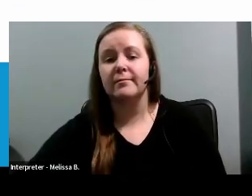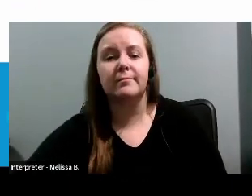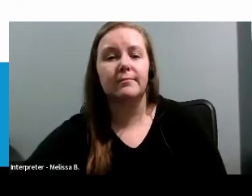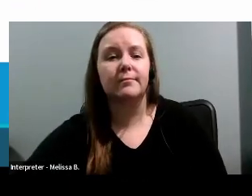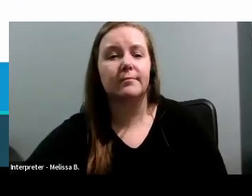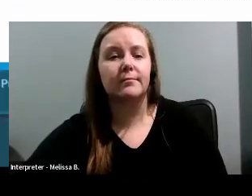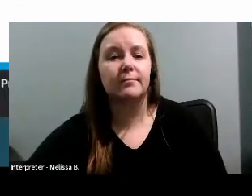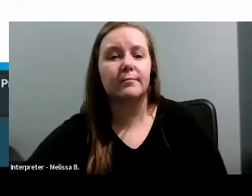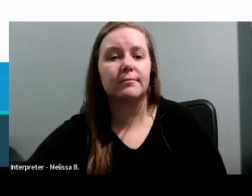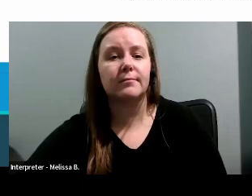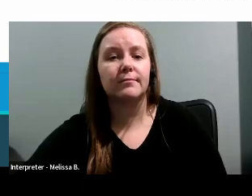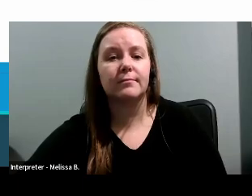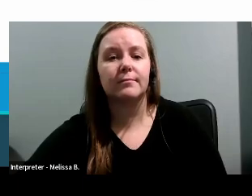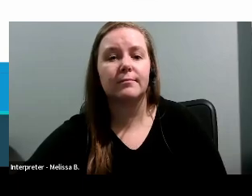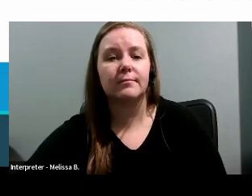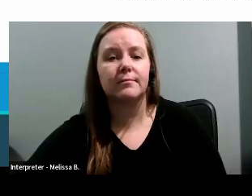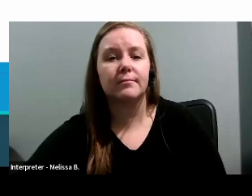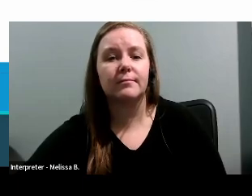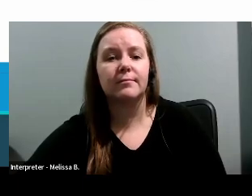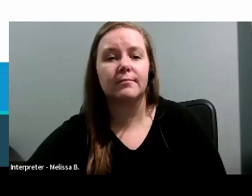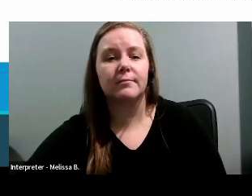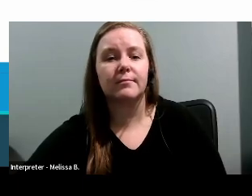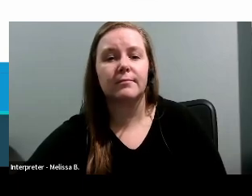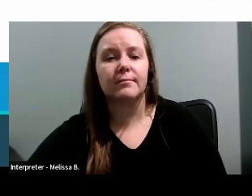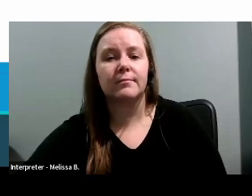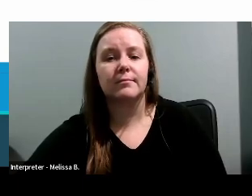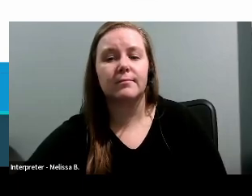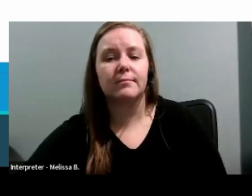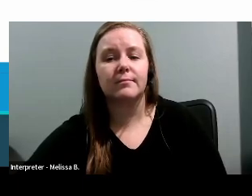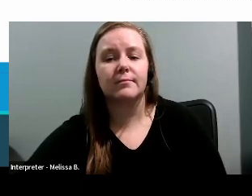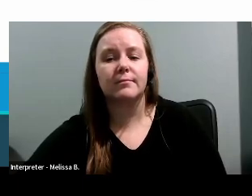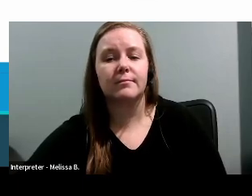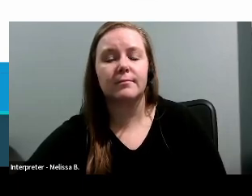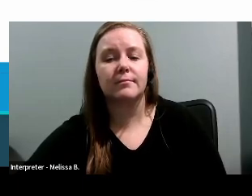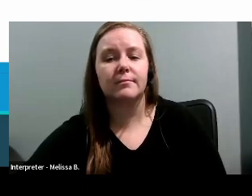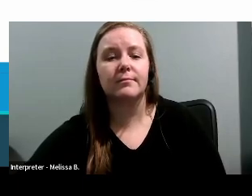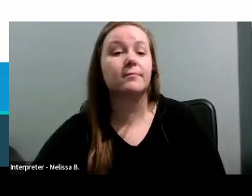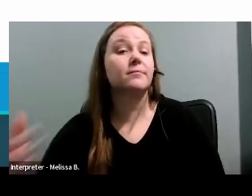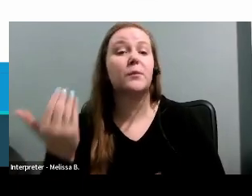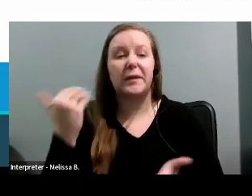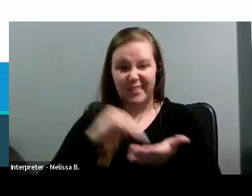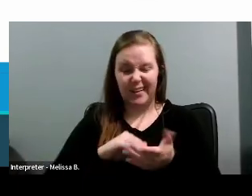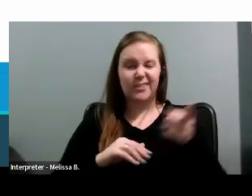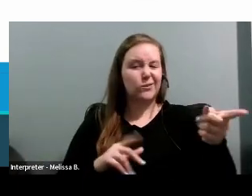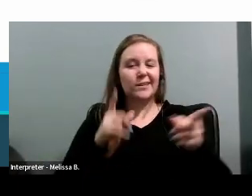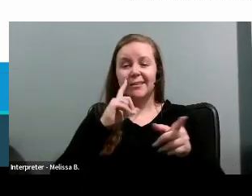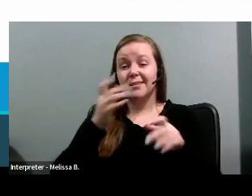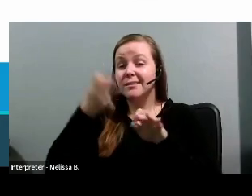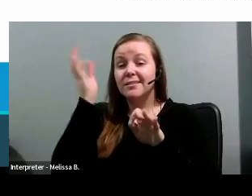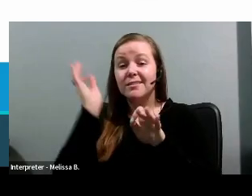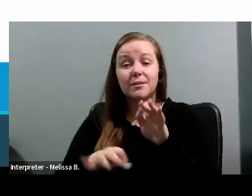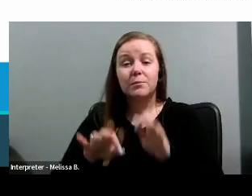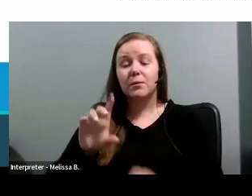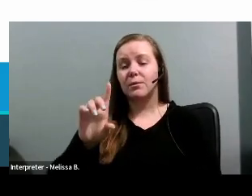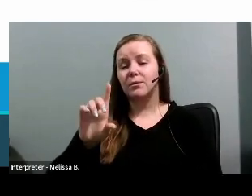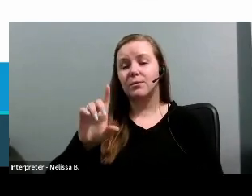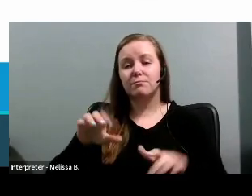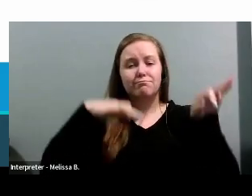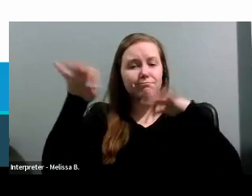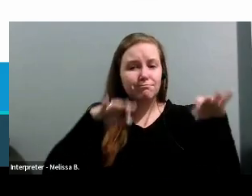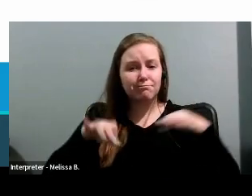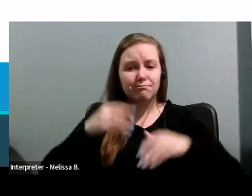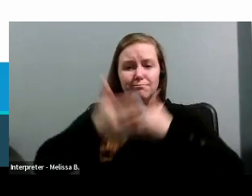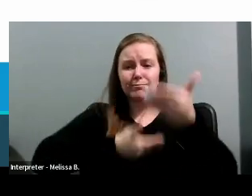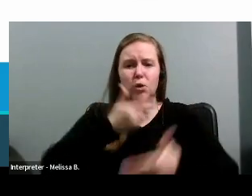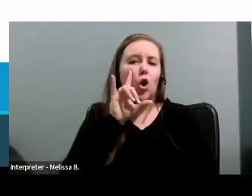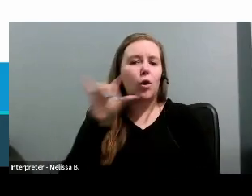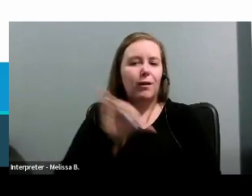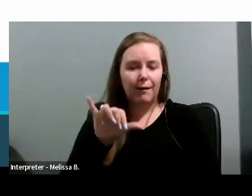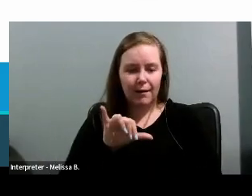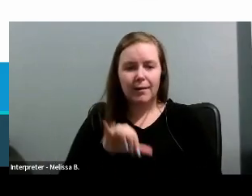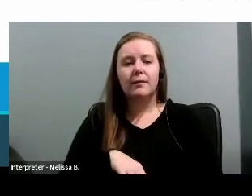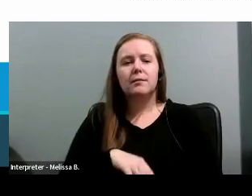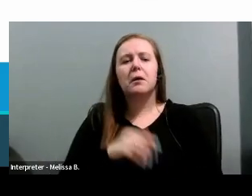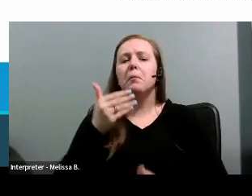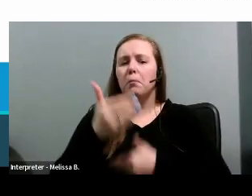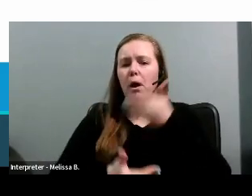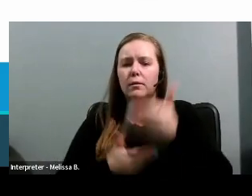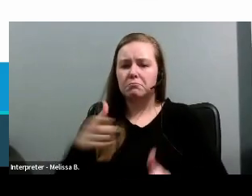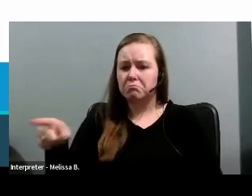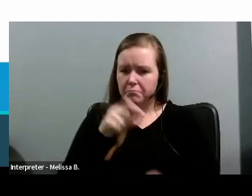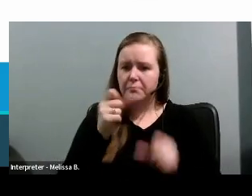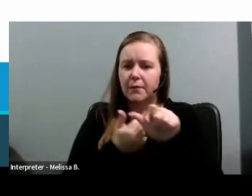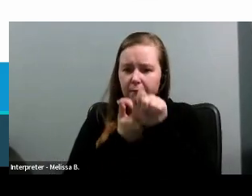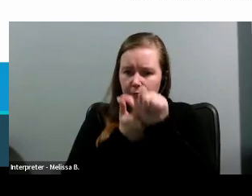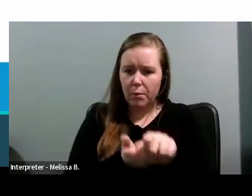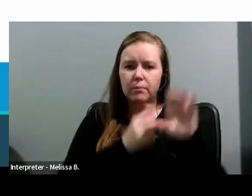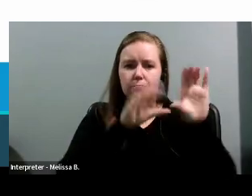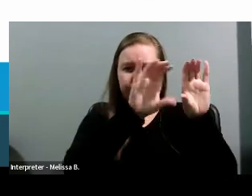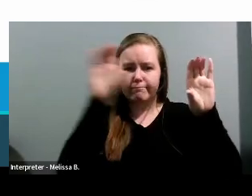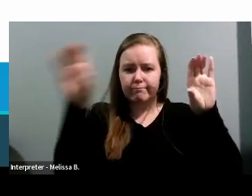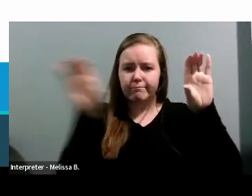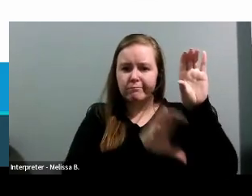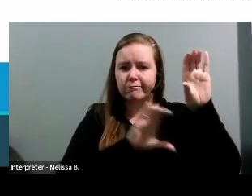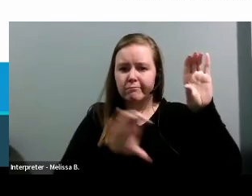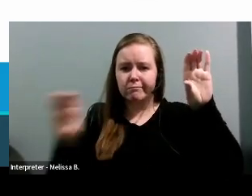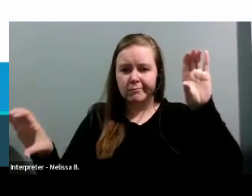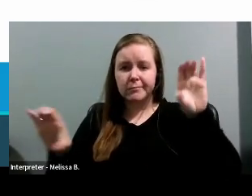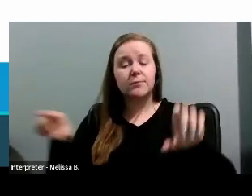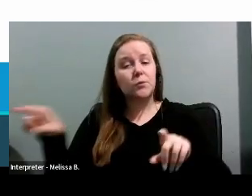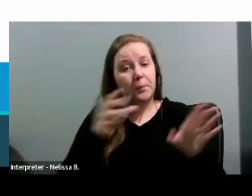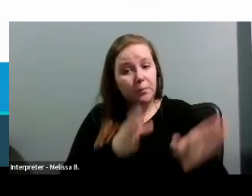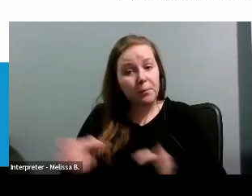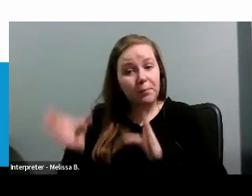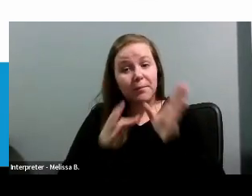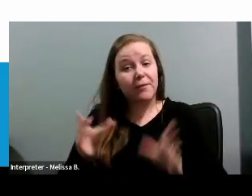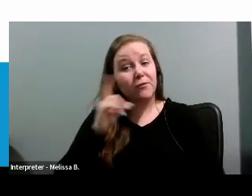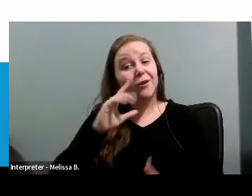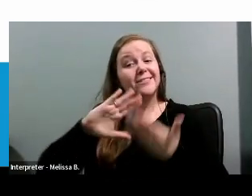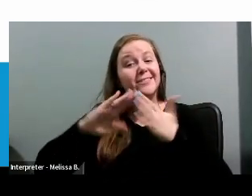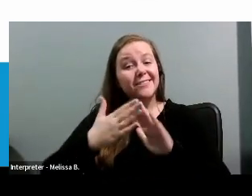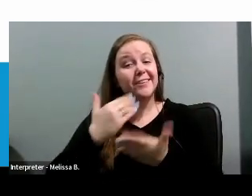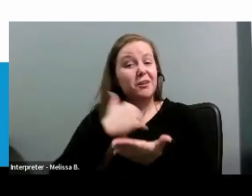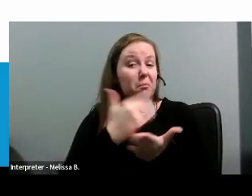Shannon Spencer (she/her): Sort of, like, a very simplified overview of what the deputation process may look like, and a process you can follow as you prepare for your city budget deputations, if you plan to do those.